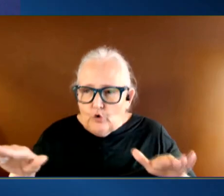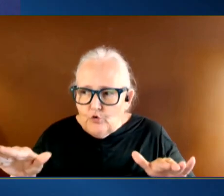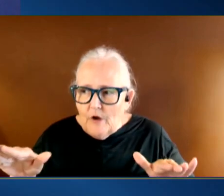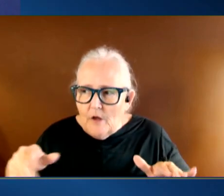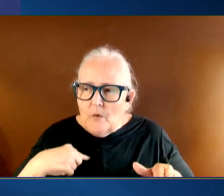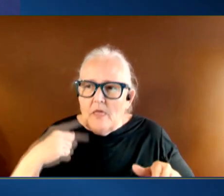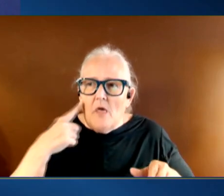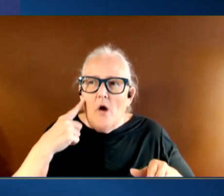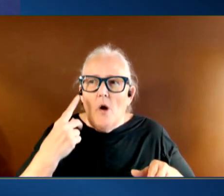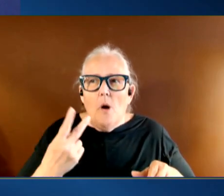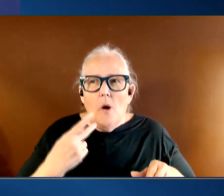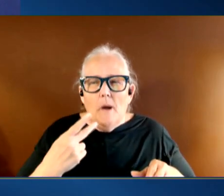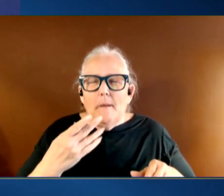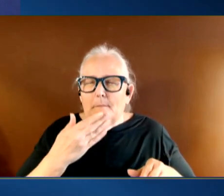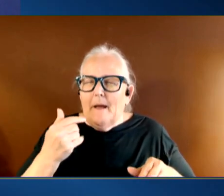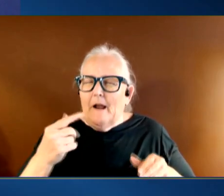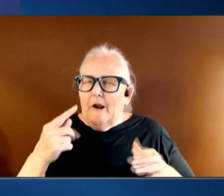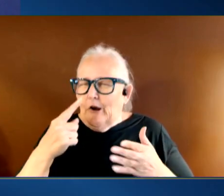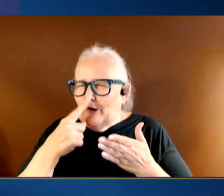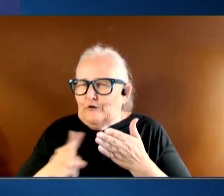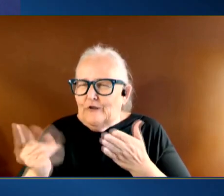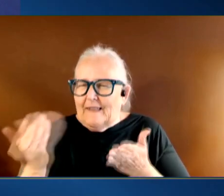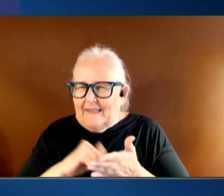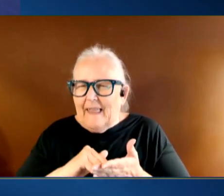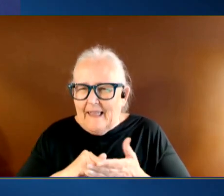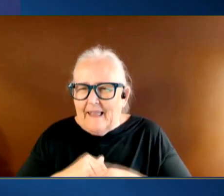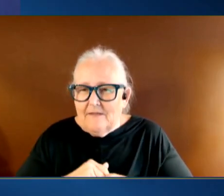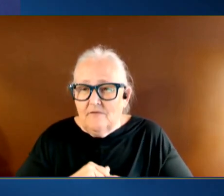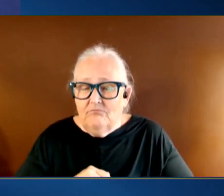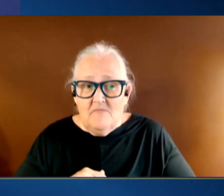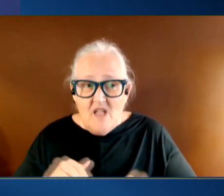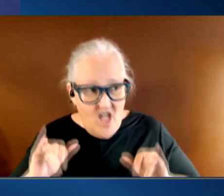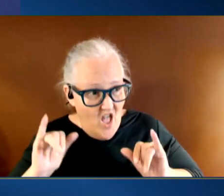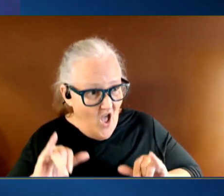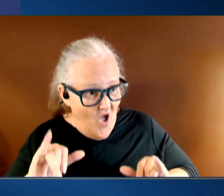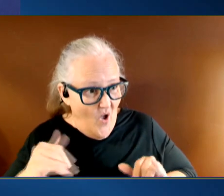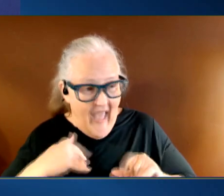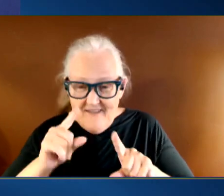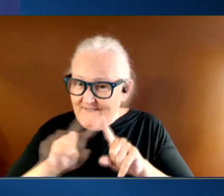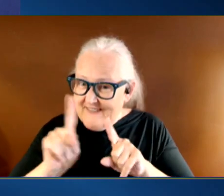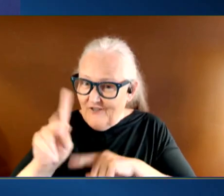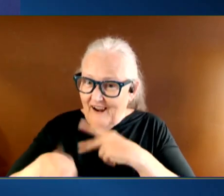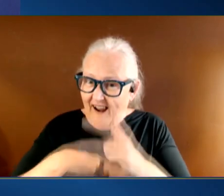And then, you know, I didn't know there were different types of sickle cell disease and traits,